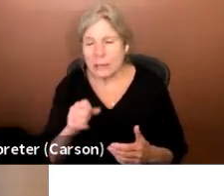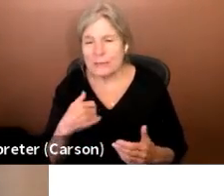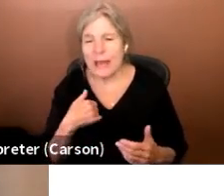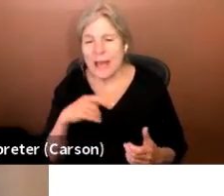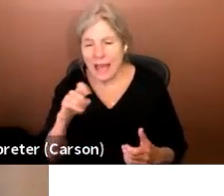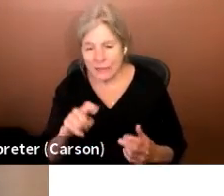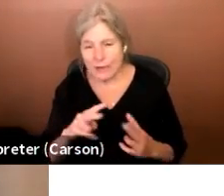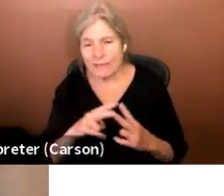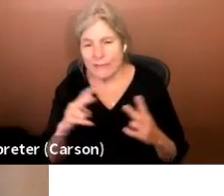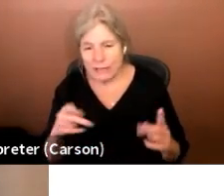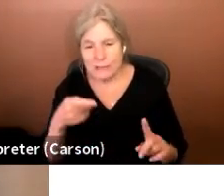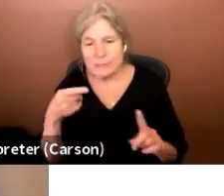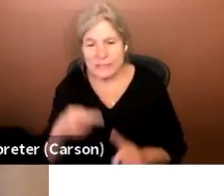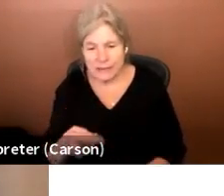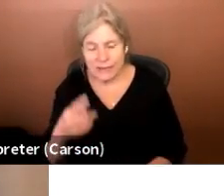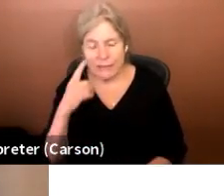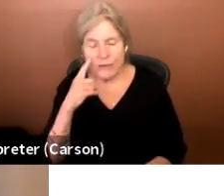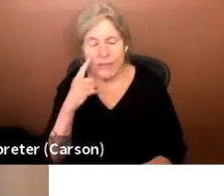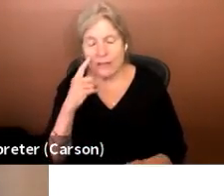forming process to work. It involves tech al